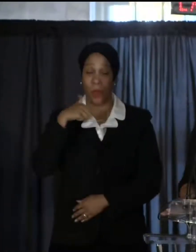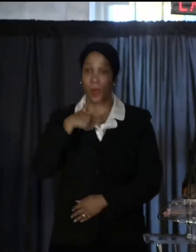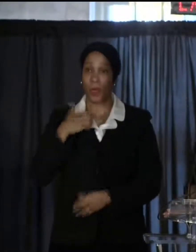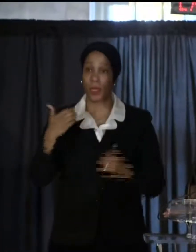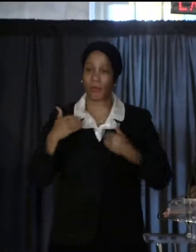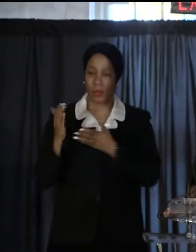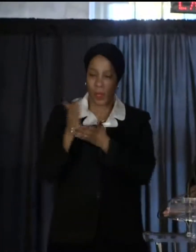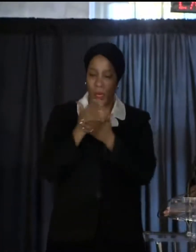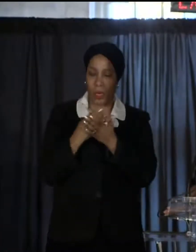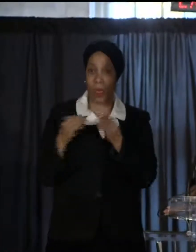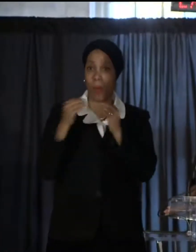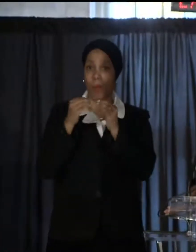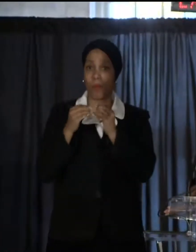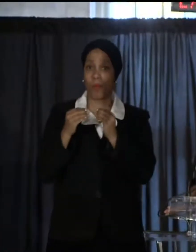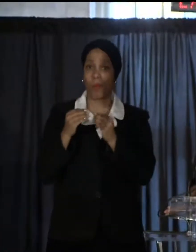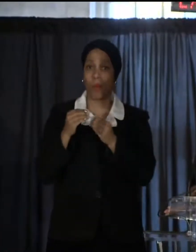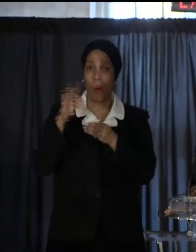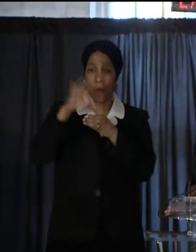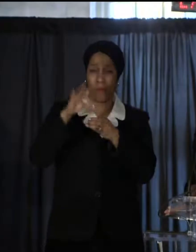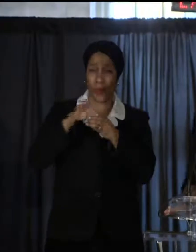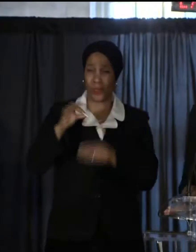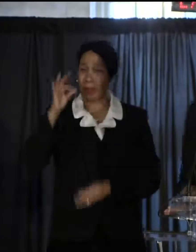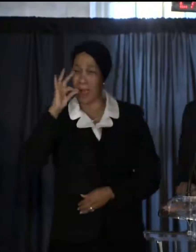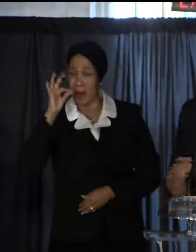MARIJUANA WE KNEW WE WERE DOING SOMETHING.